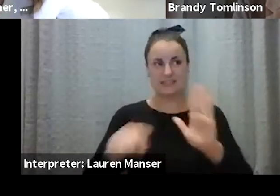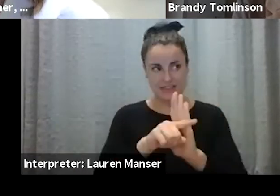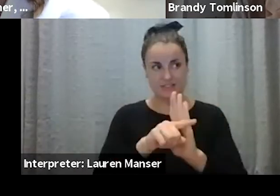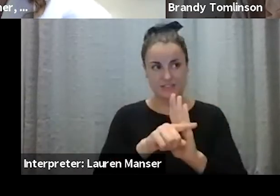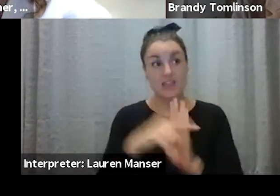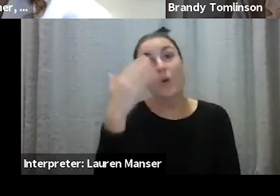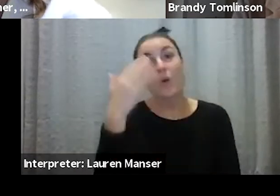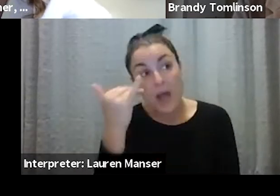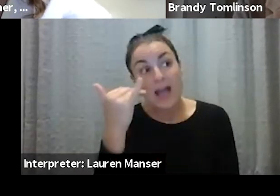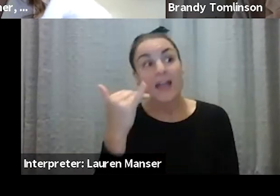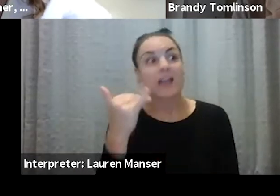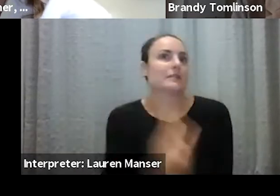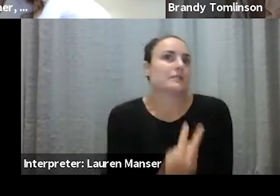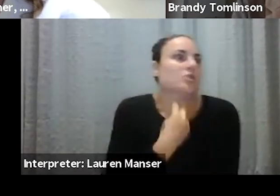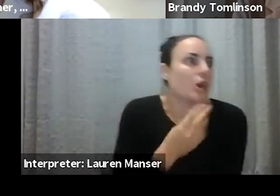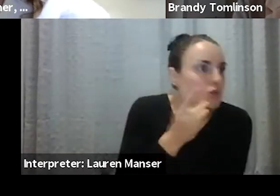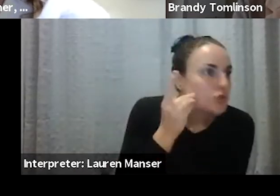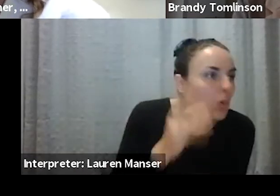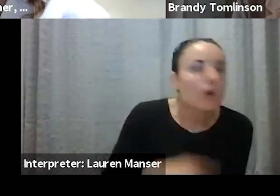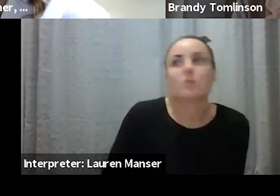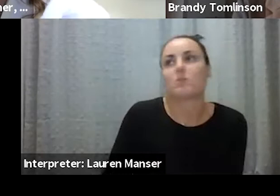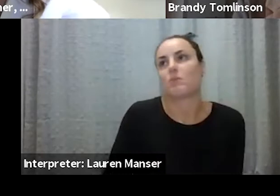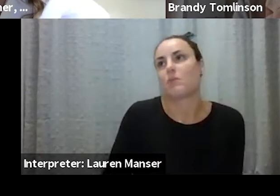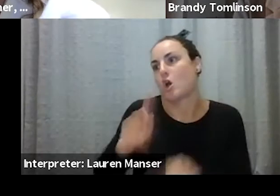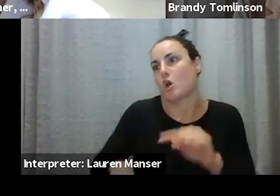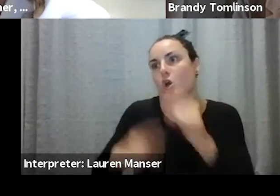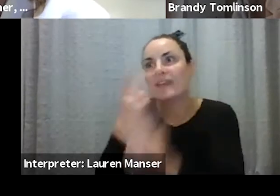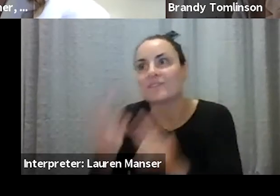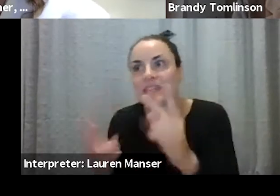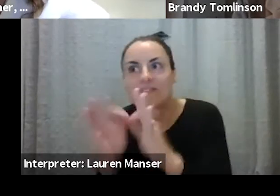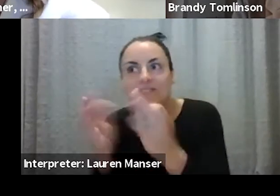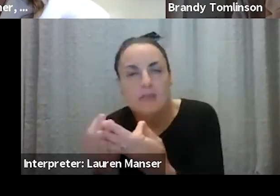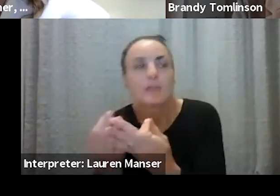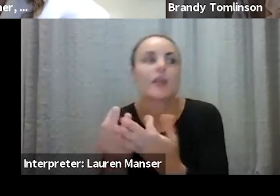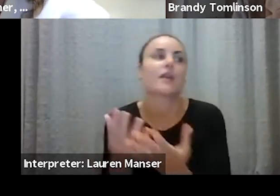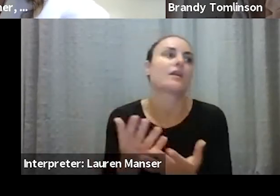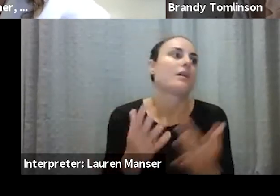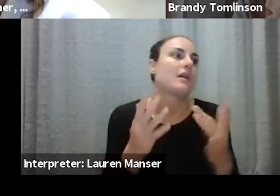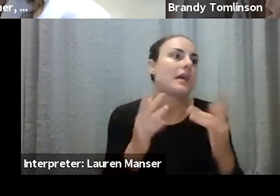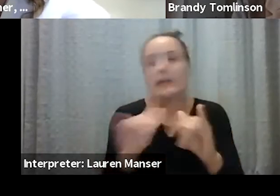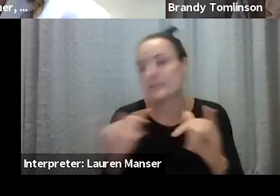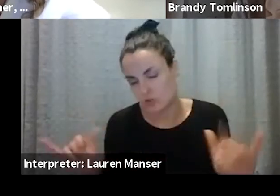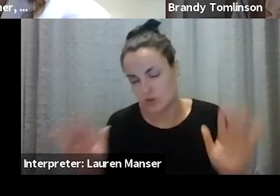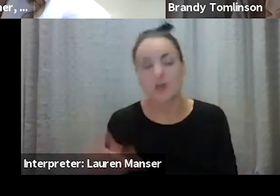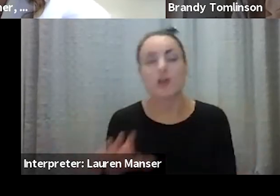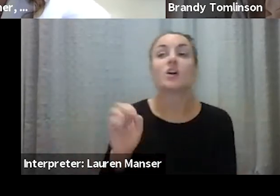So what are some things that they could think about, in terms of having a mental health crisis on campus